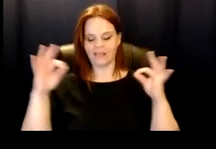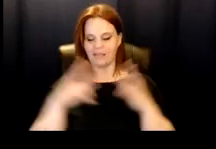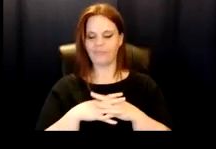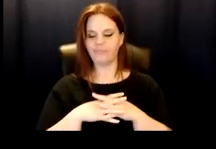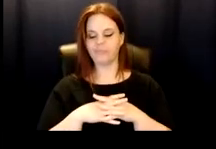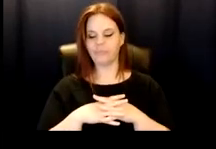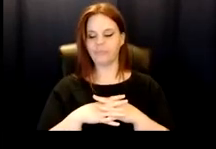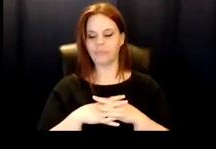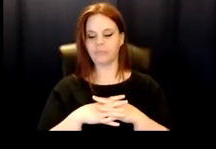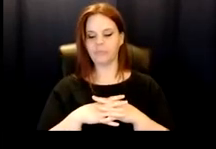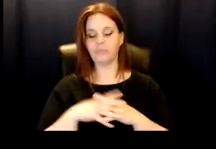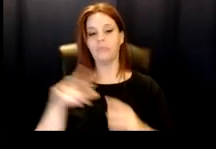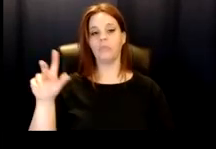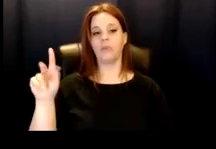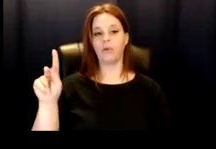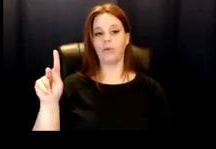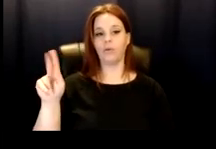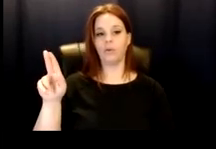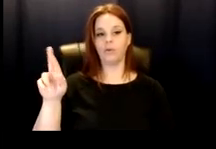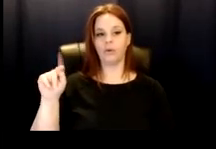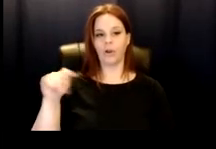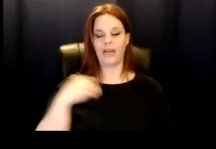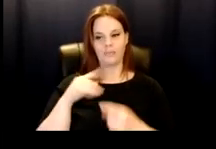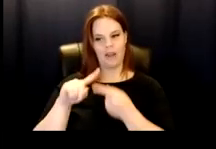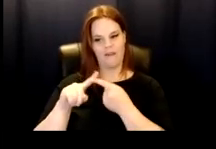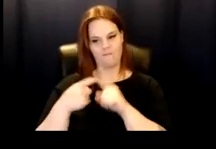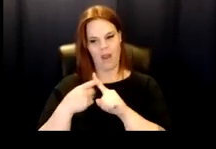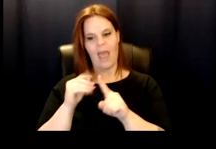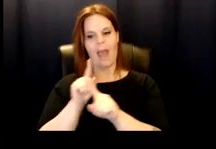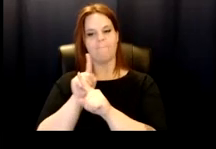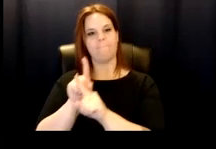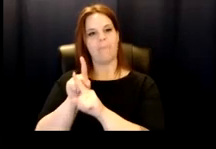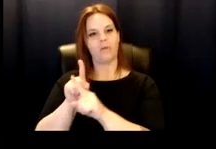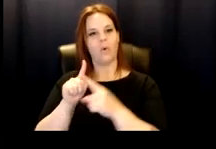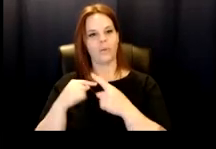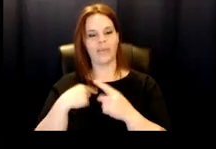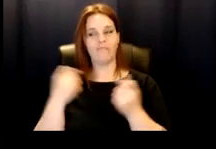Kurt has been a friend and mentor to me for many, many years, so I don't mind Kurt that